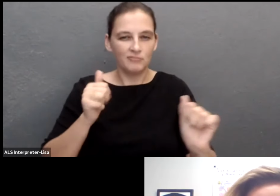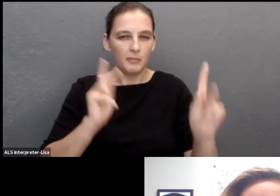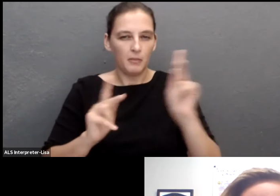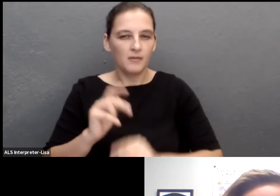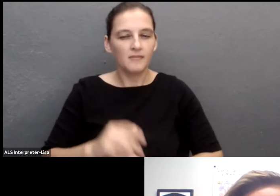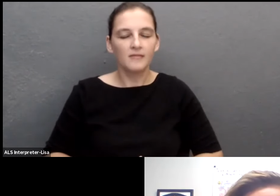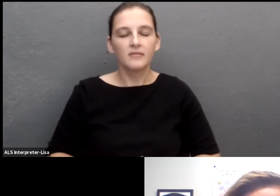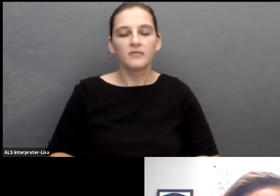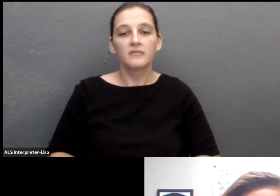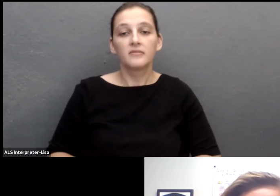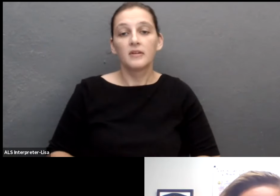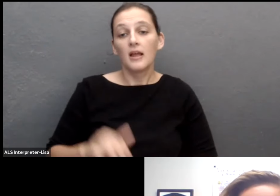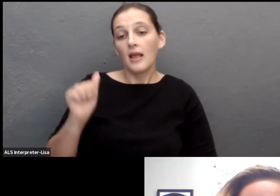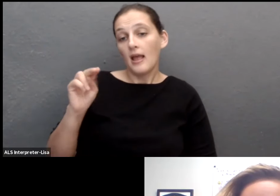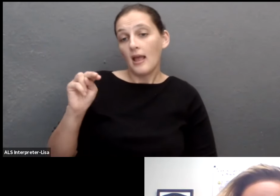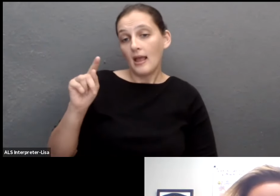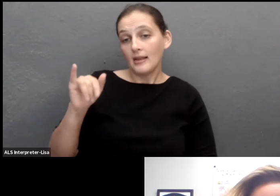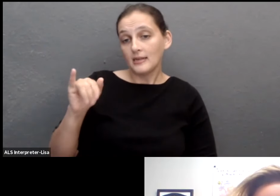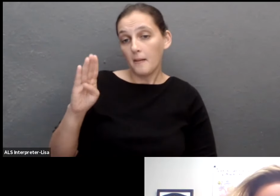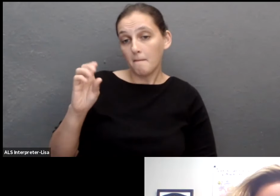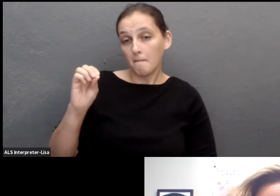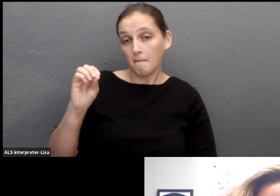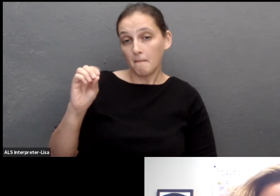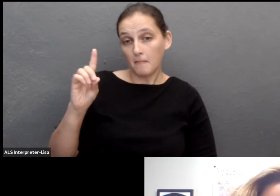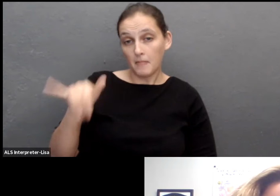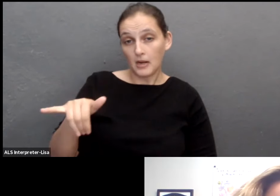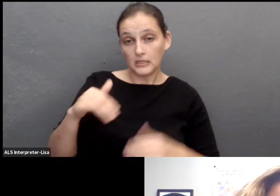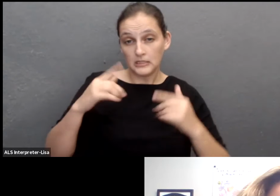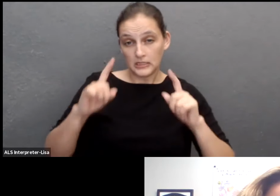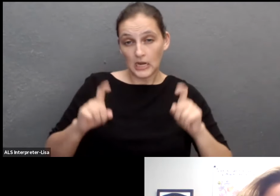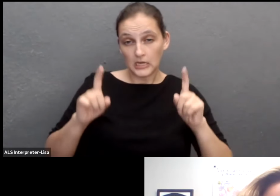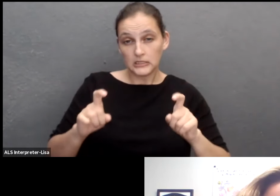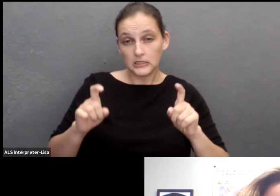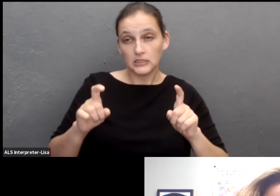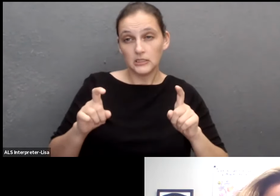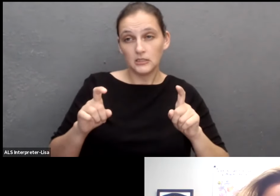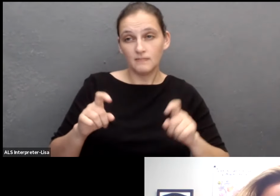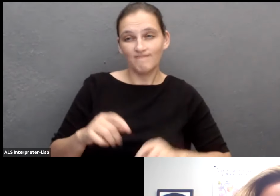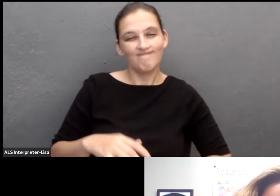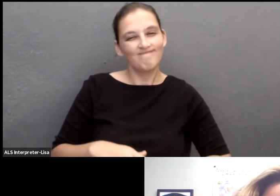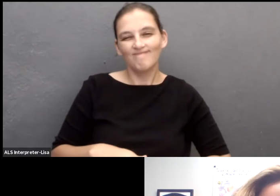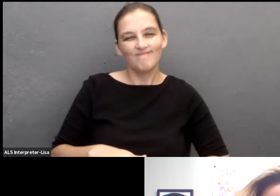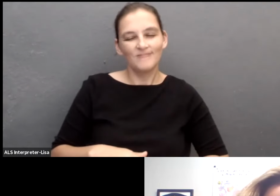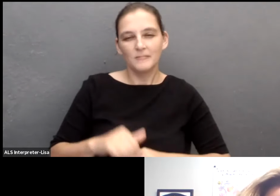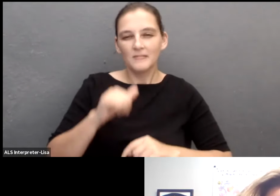As far as the antibody test, the antibody tests really aren't great to use in everyday life,